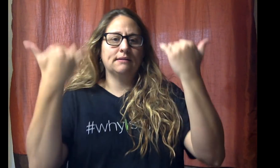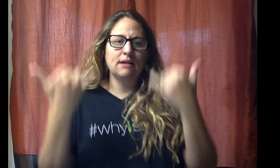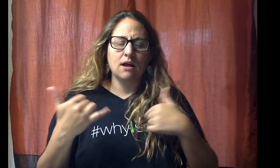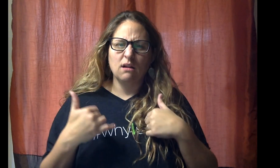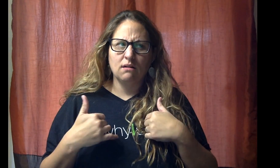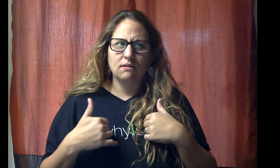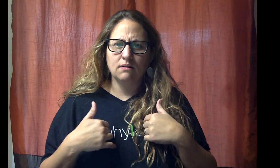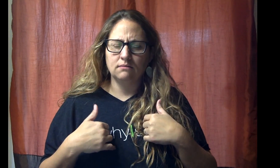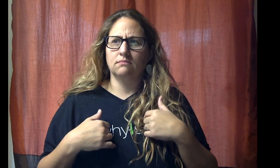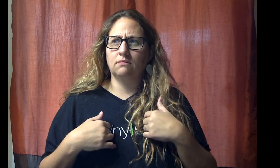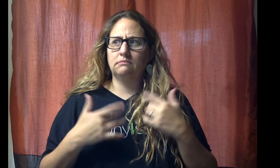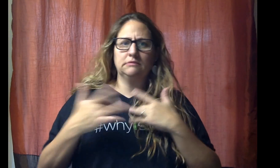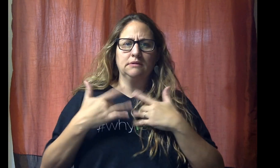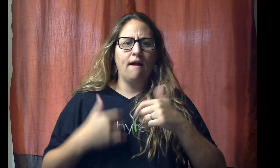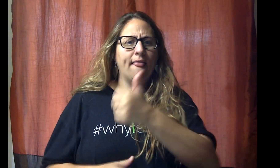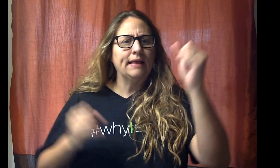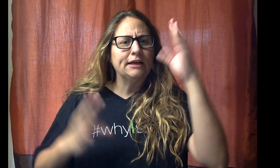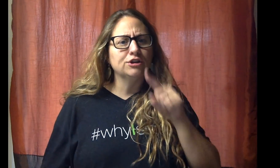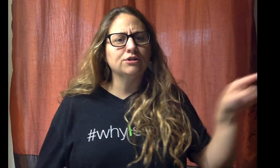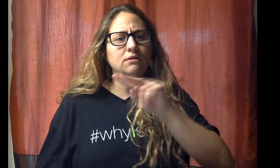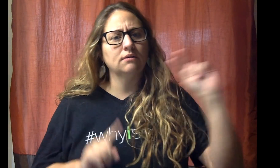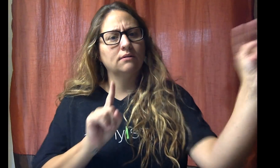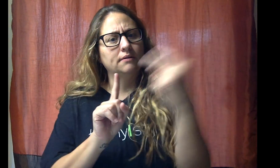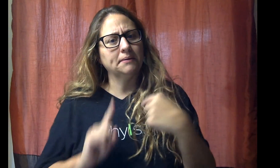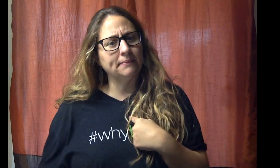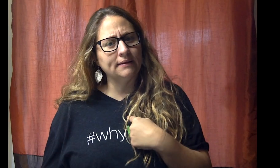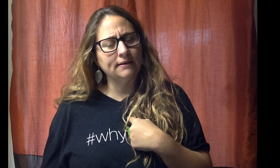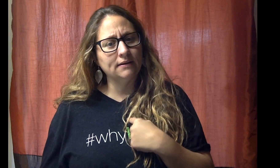After that moment, I started to wonder what the other teachers thought of me.